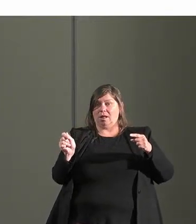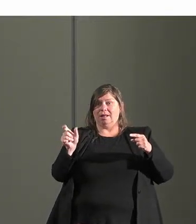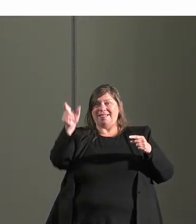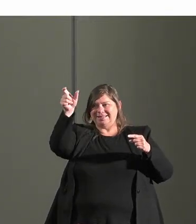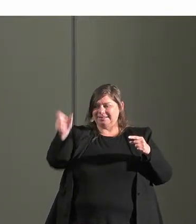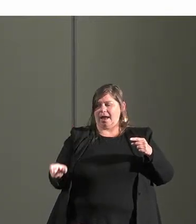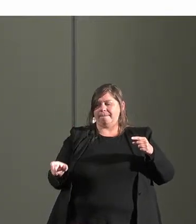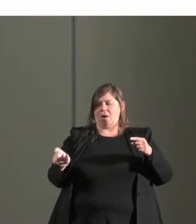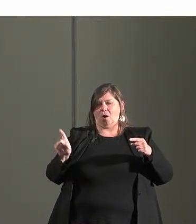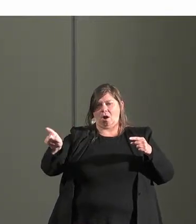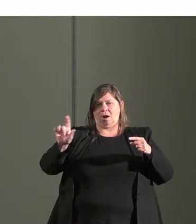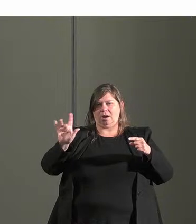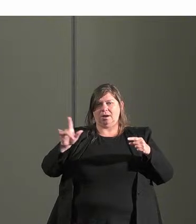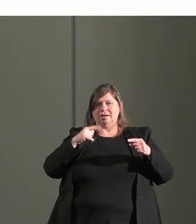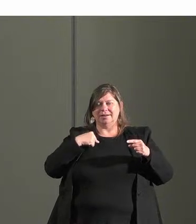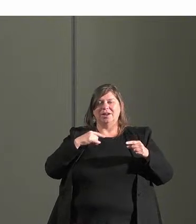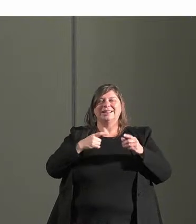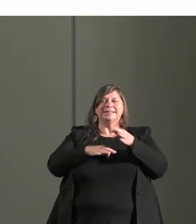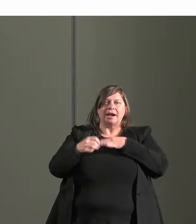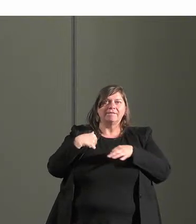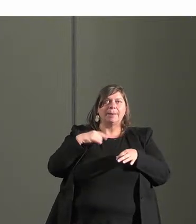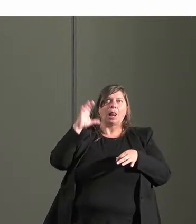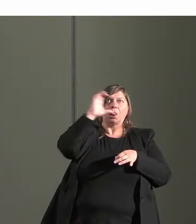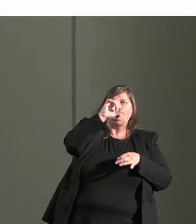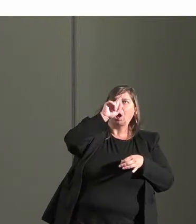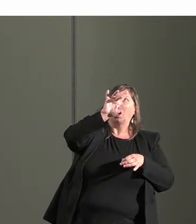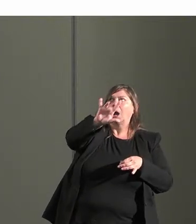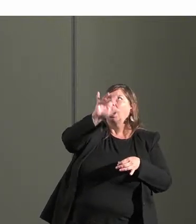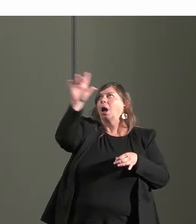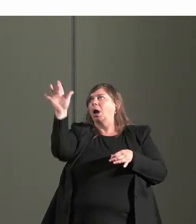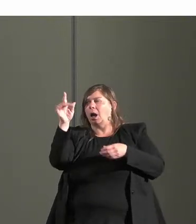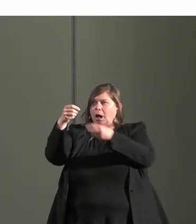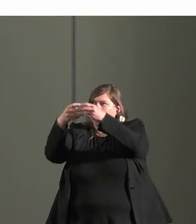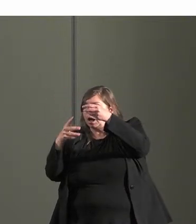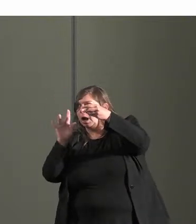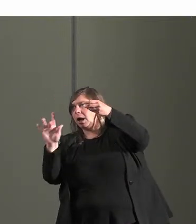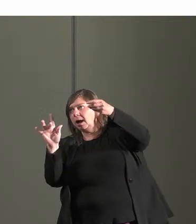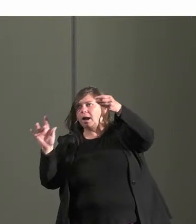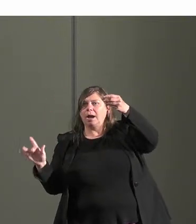dialog you click the different images and alt-text kind of dialog is open in the sidebar instead of you doing multiple